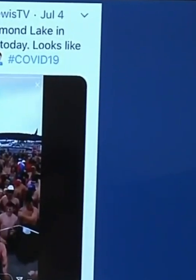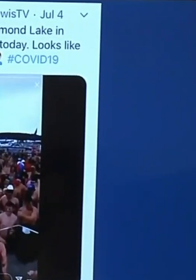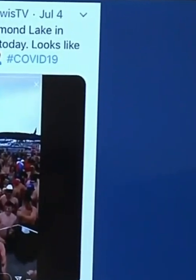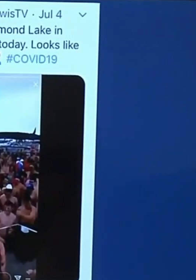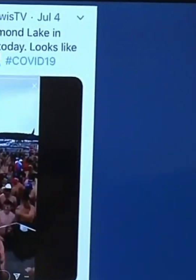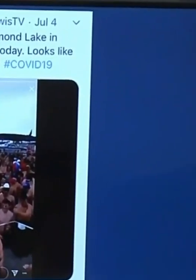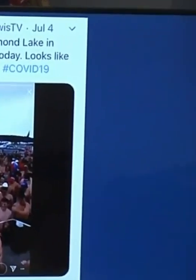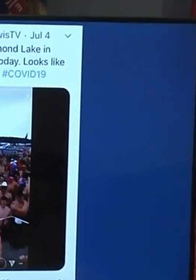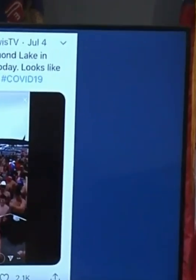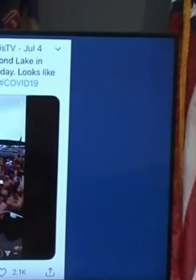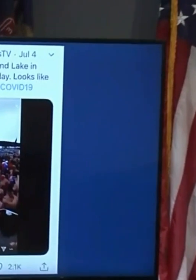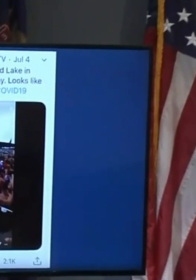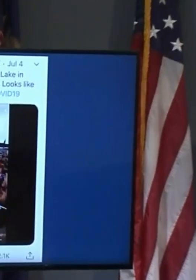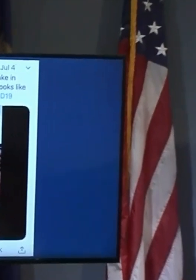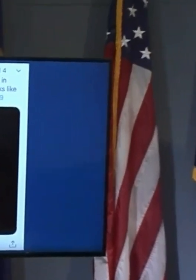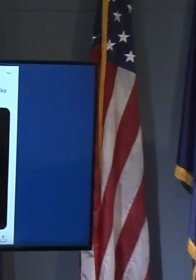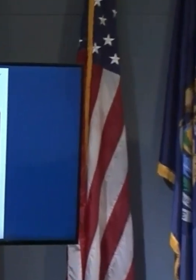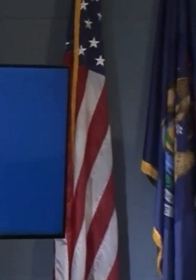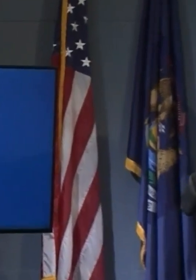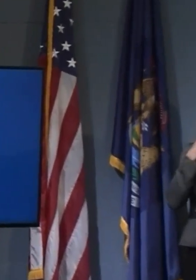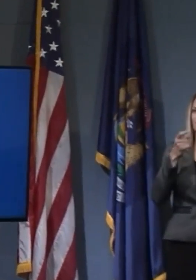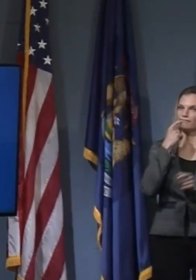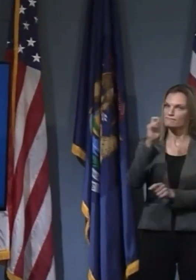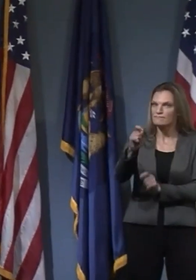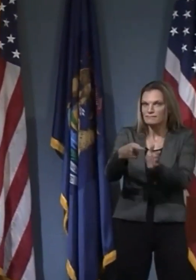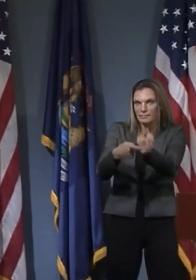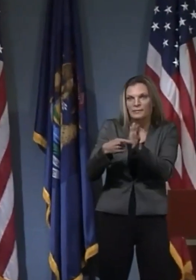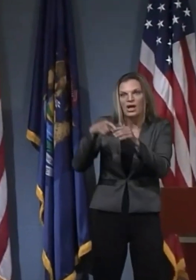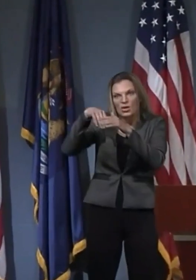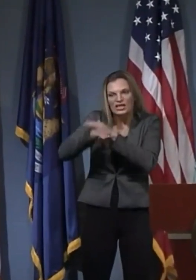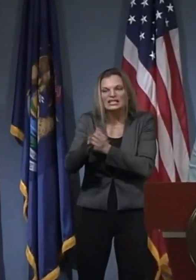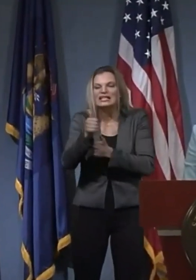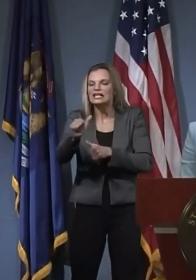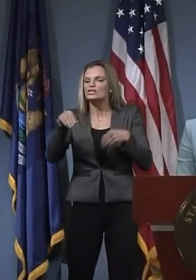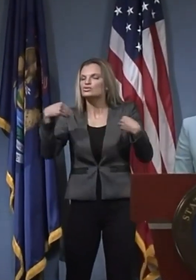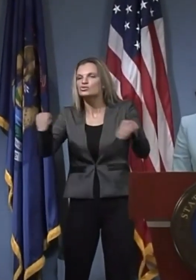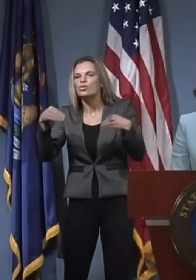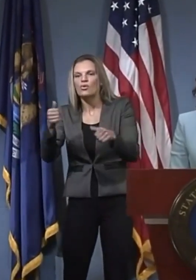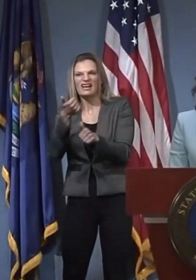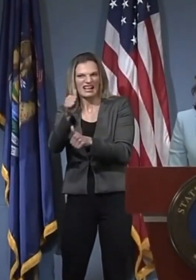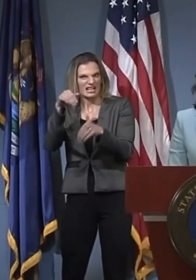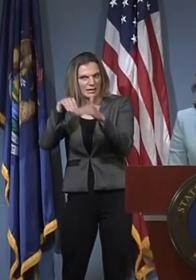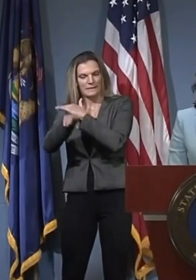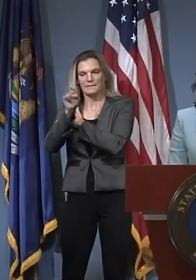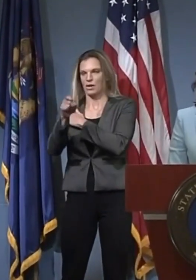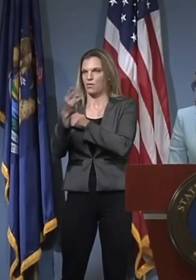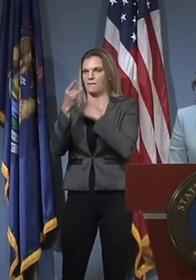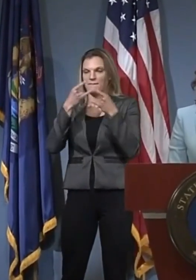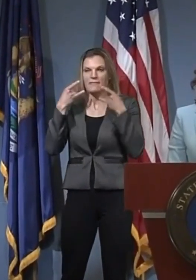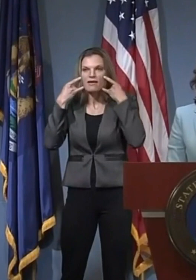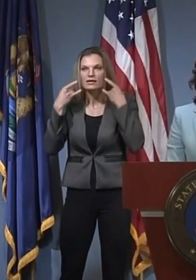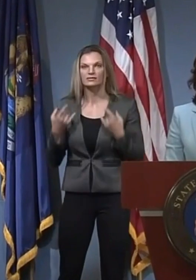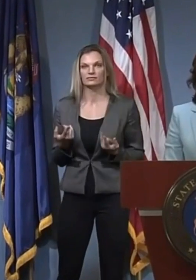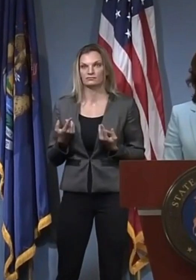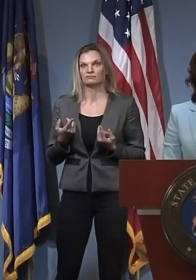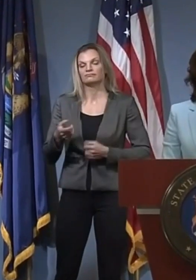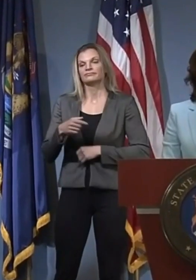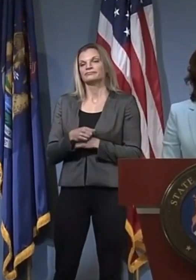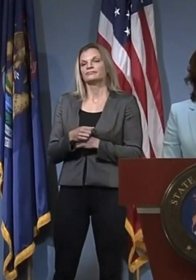ANYONE IN AN ENCLOSED PUBLIC SPACE HAS TO WEAR A MASK, AND THAT MEANS EVERY STORE YOU’RE GOING INTO. AND WE ARE REVIEWING THAT REQUIREMENT AND CONSIDERING